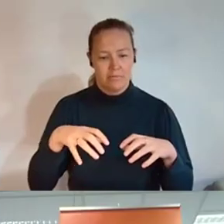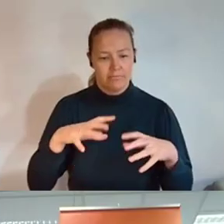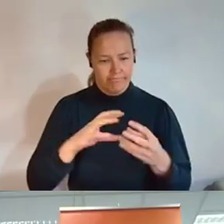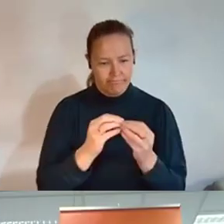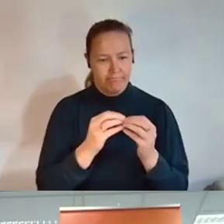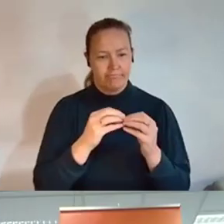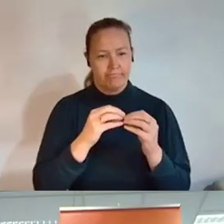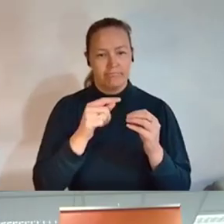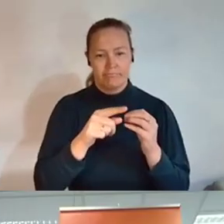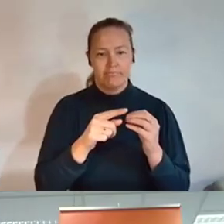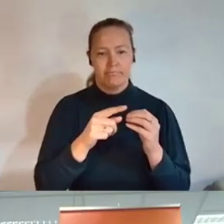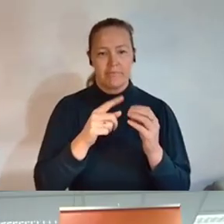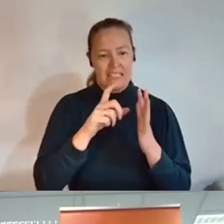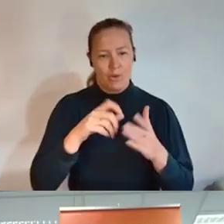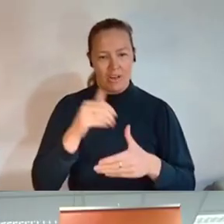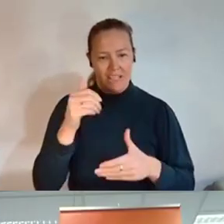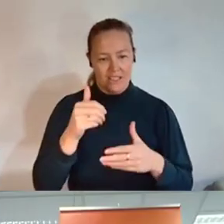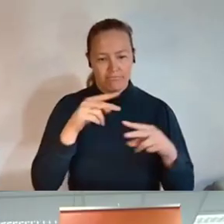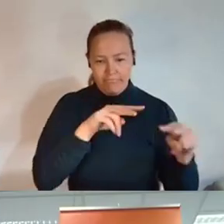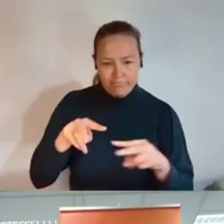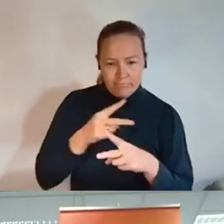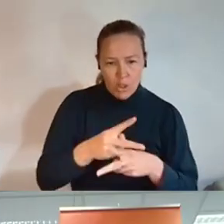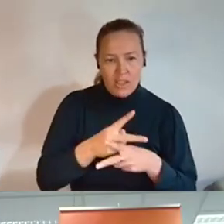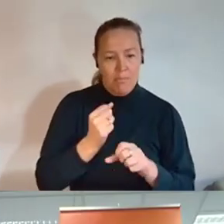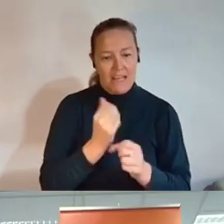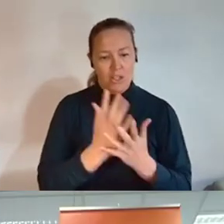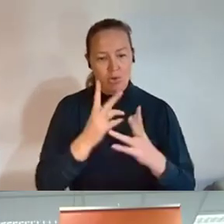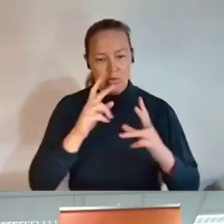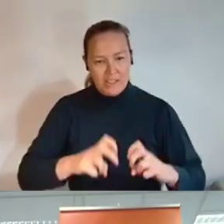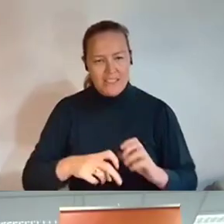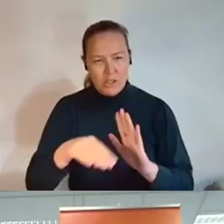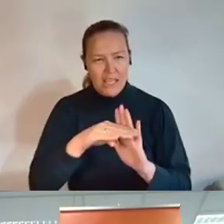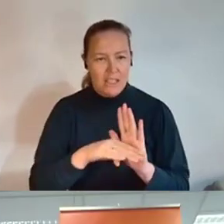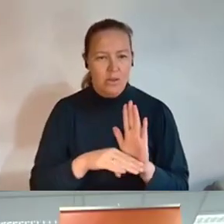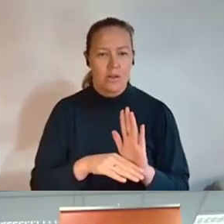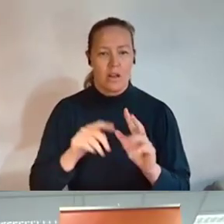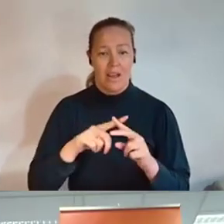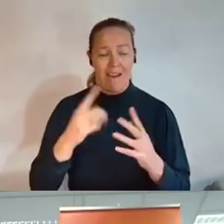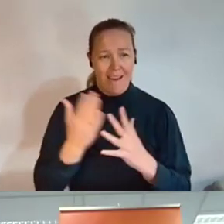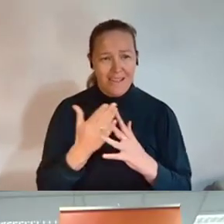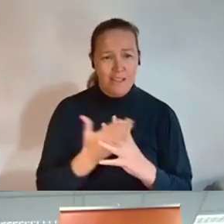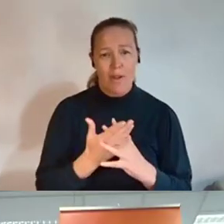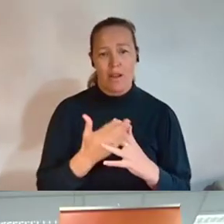They can trust that the monitoring research is ethical, it's rigorous, it's accessible. And most